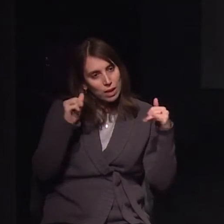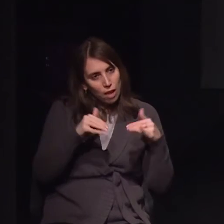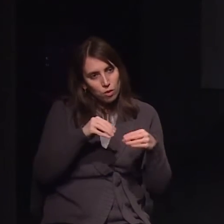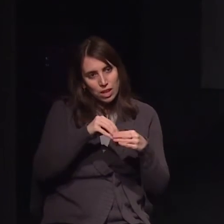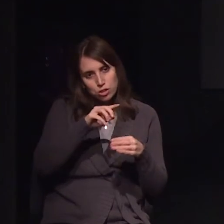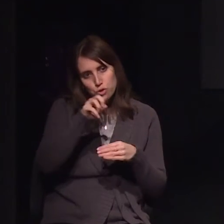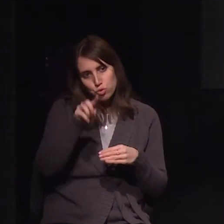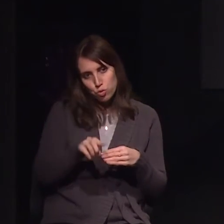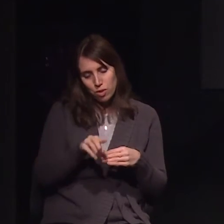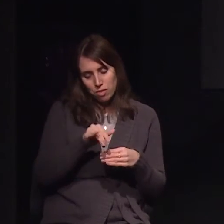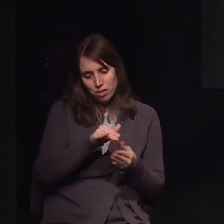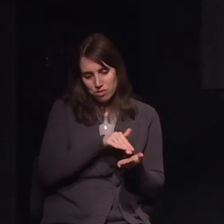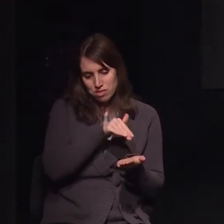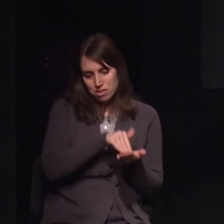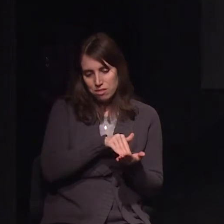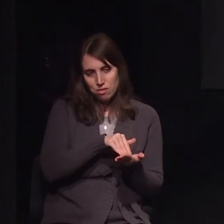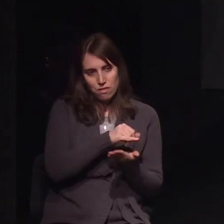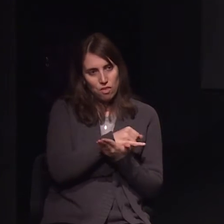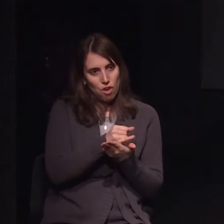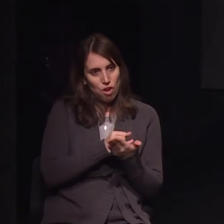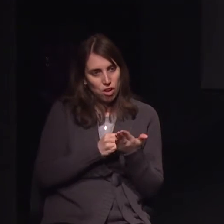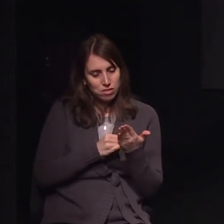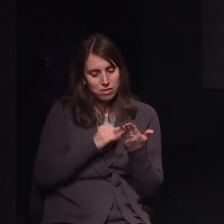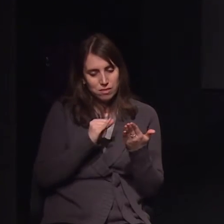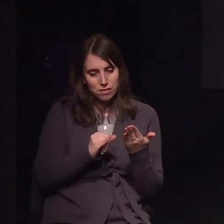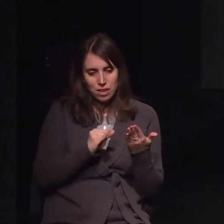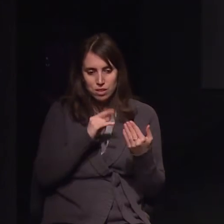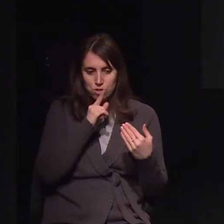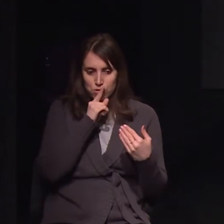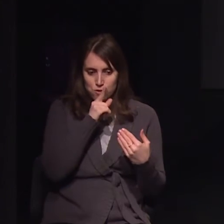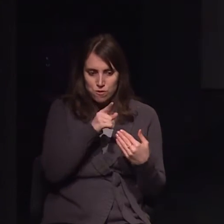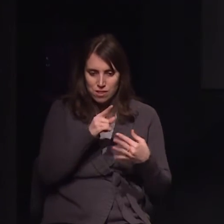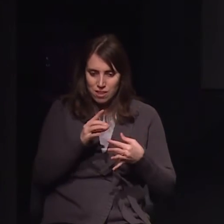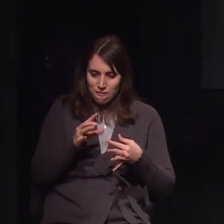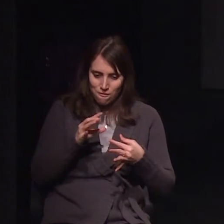that’s dedicated to that sort of cross section of social justice in the arts and talking